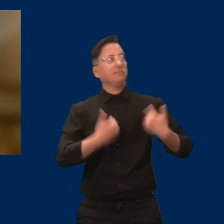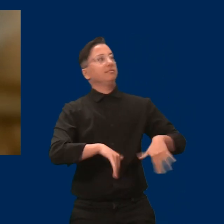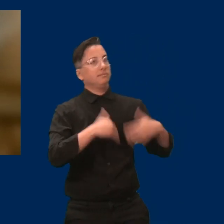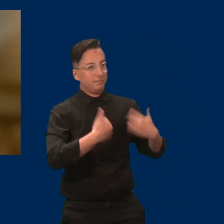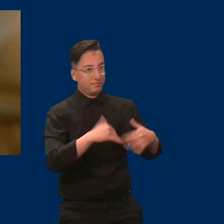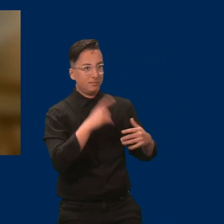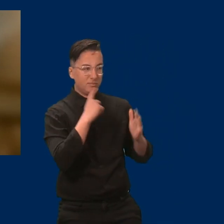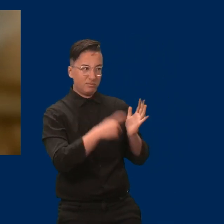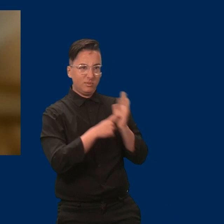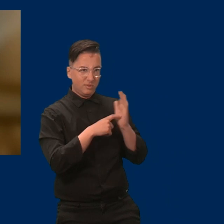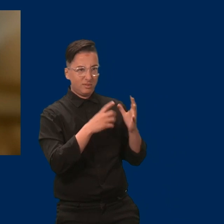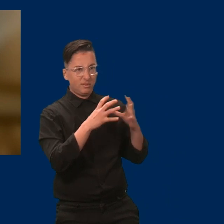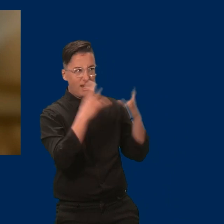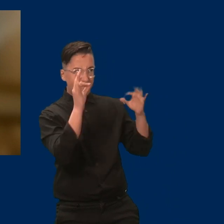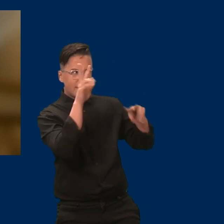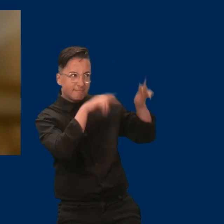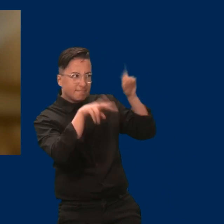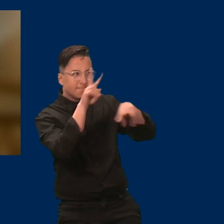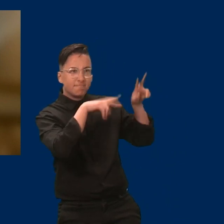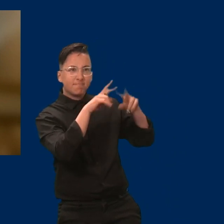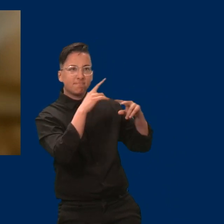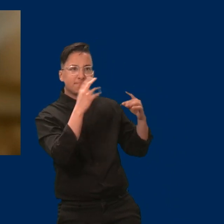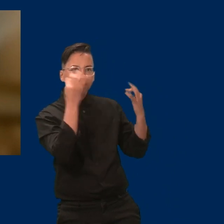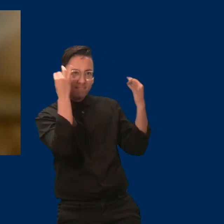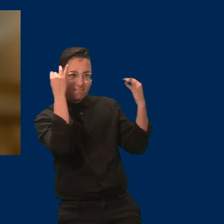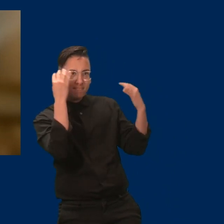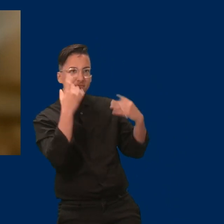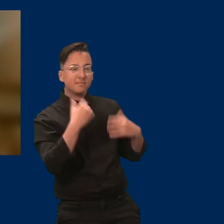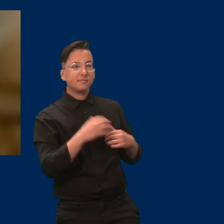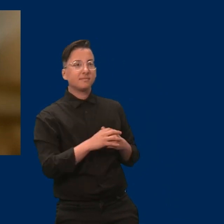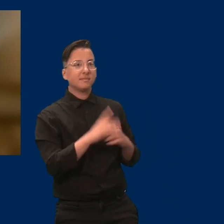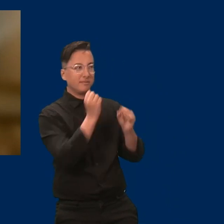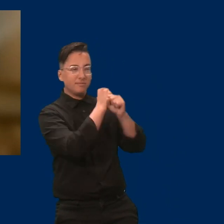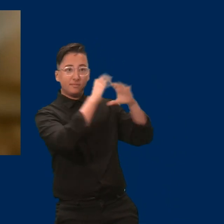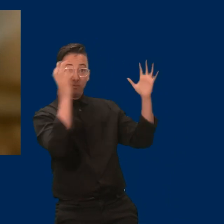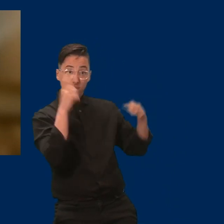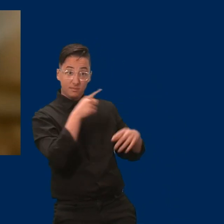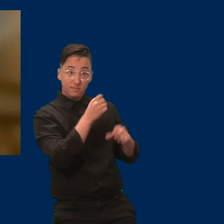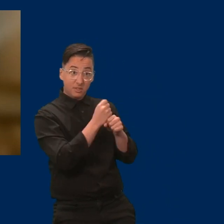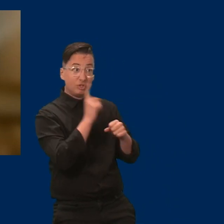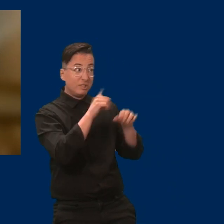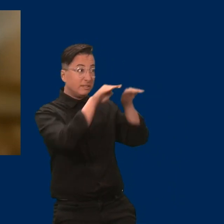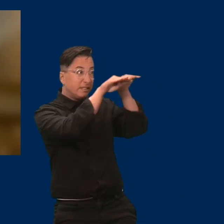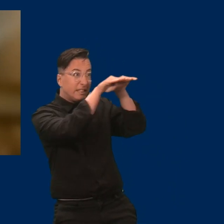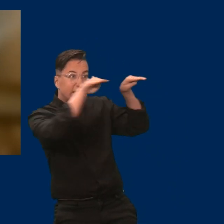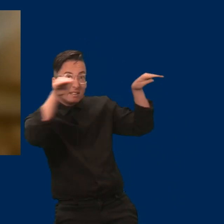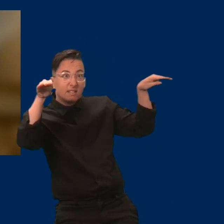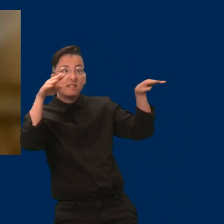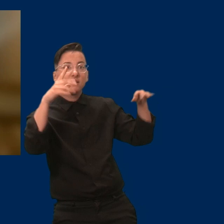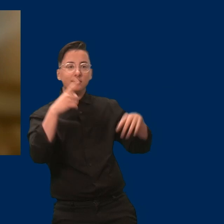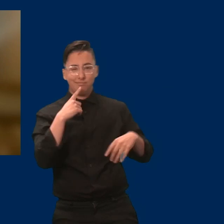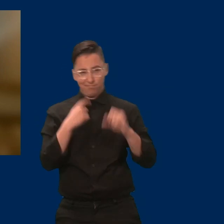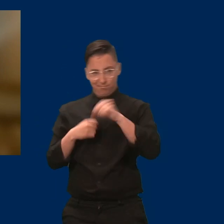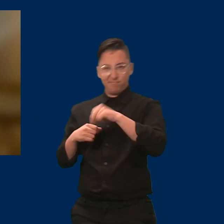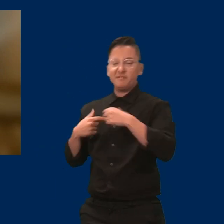were level, or were they-- (Gage) Yes. (John) I could never put in--plumb? What's the word woodworkers use? Plumb?